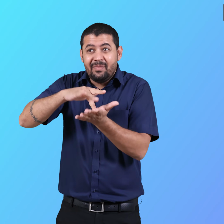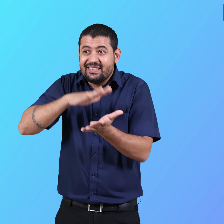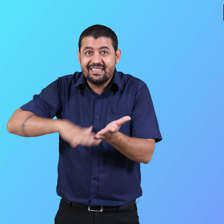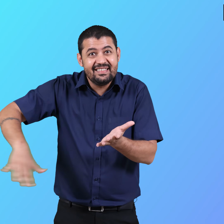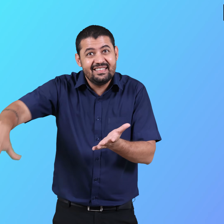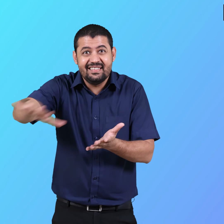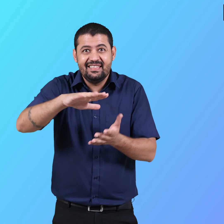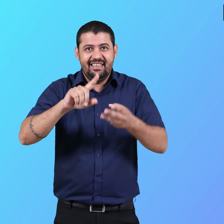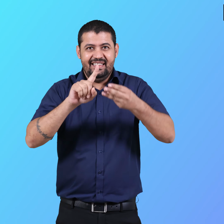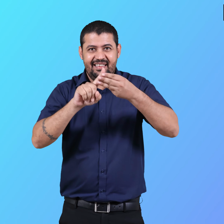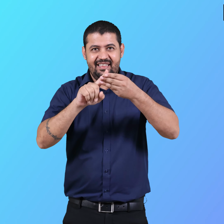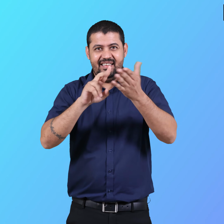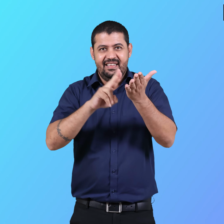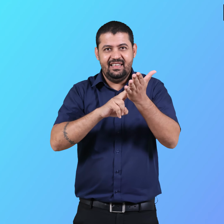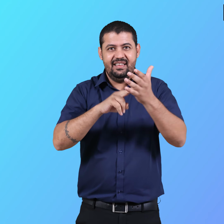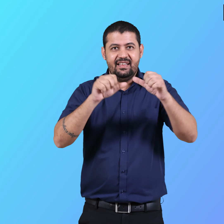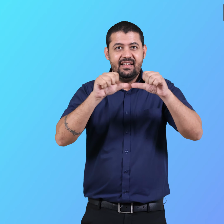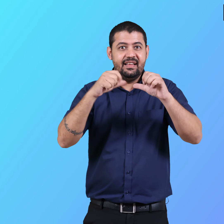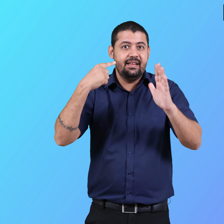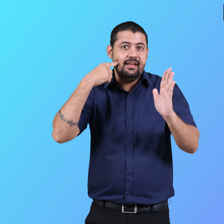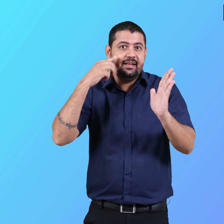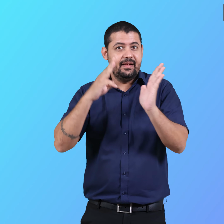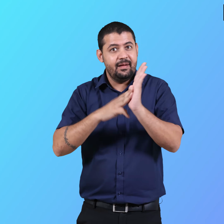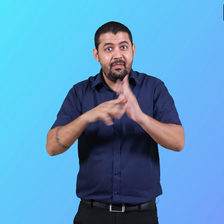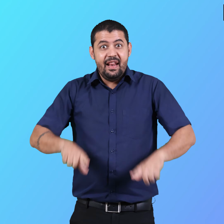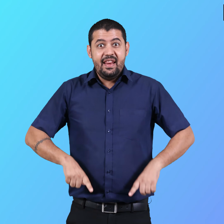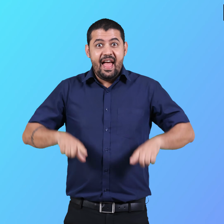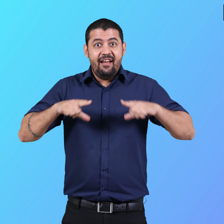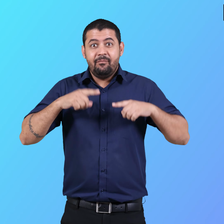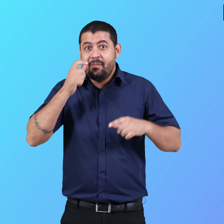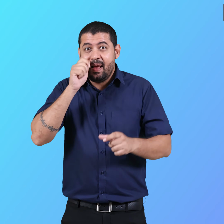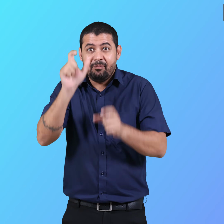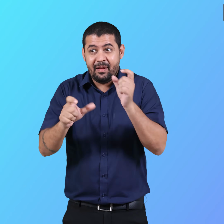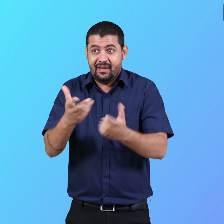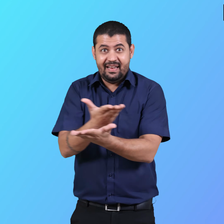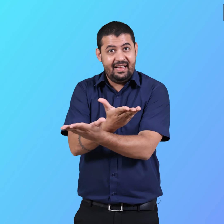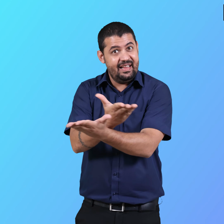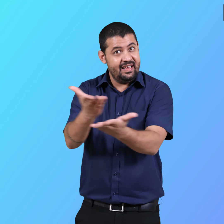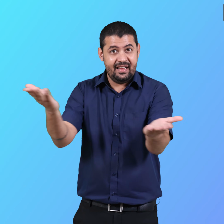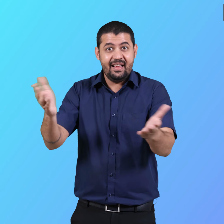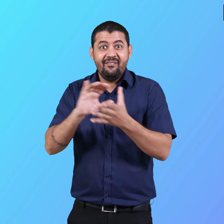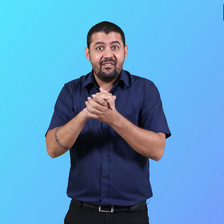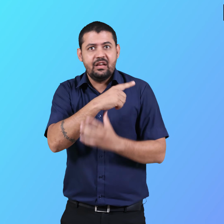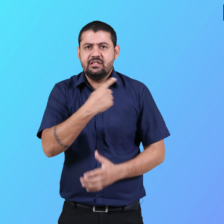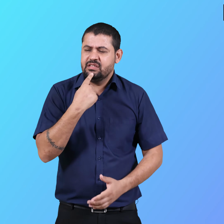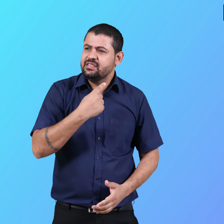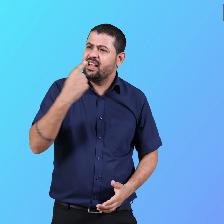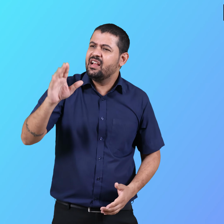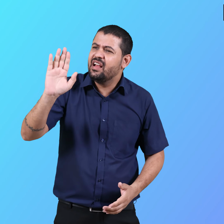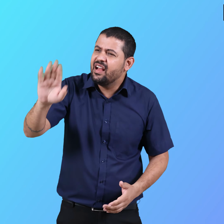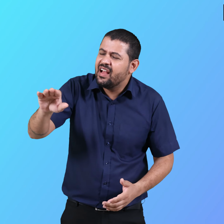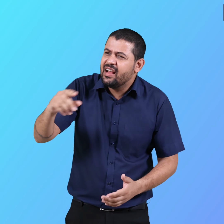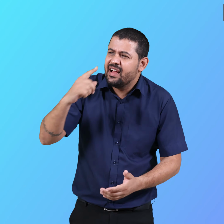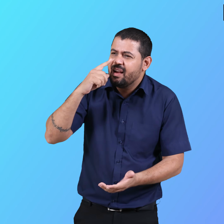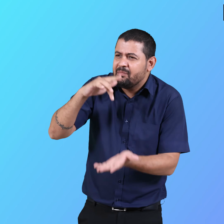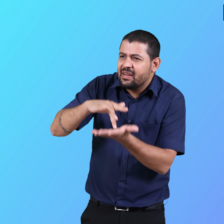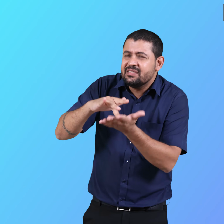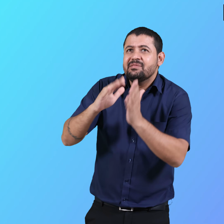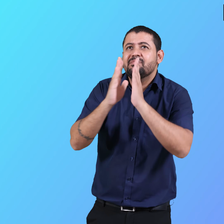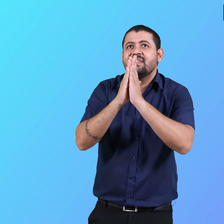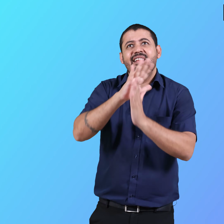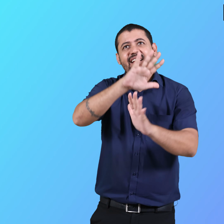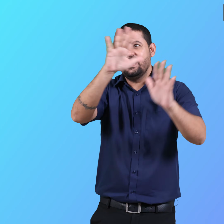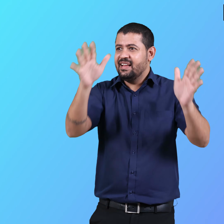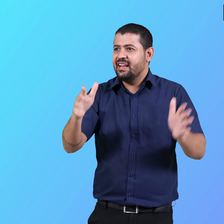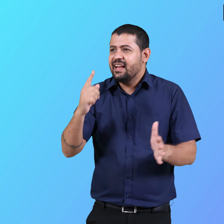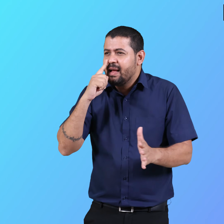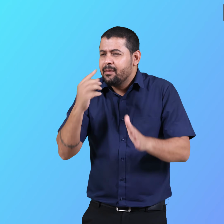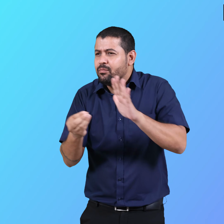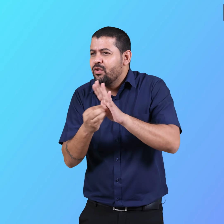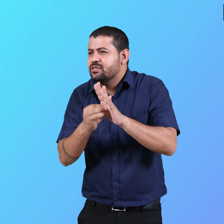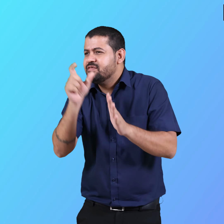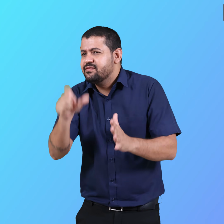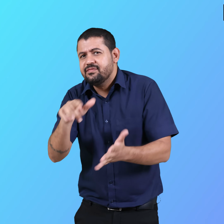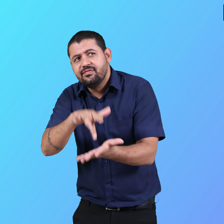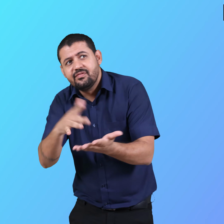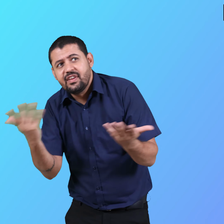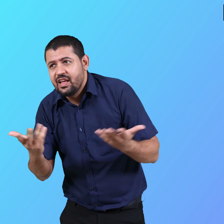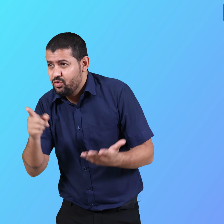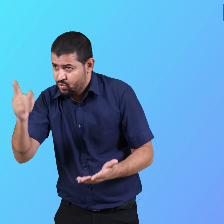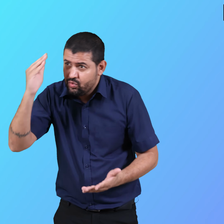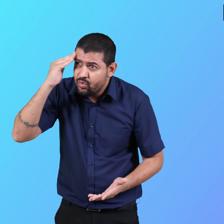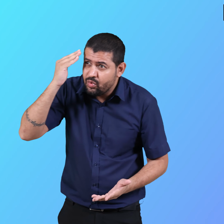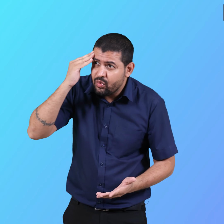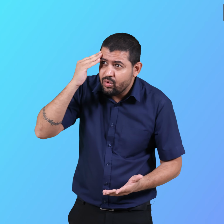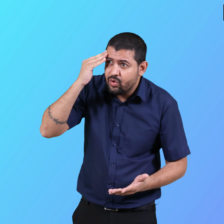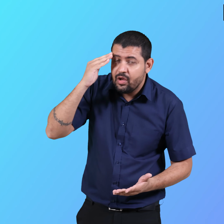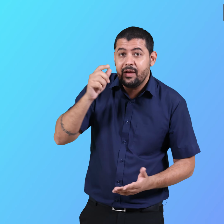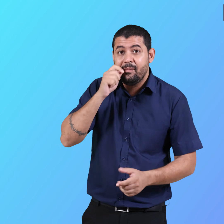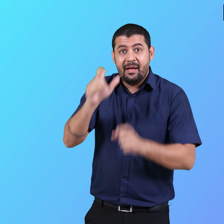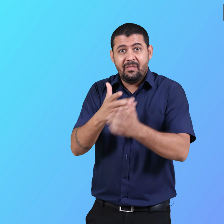At Enaim he asked some men who lived there, “Where is the temple prostitute who was here by the road?”